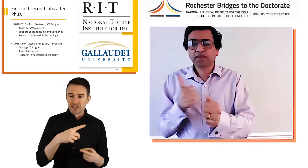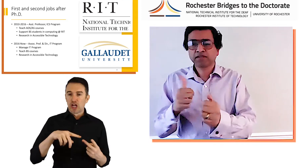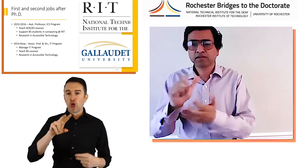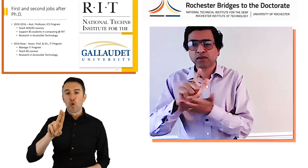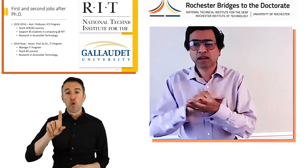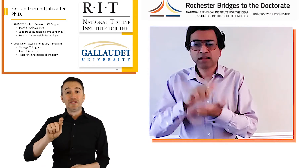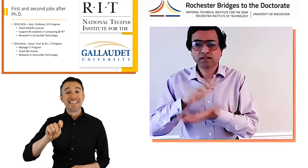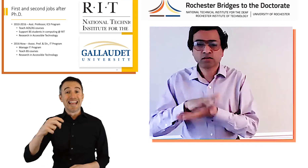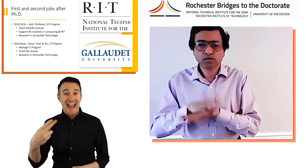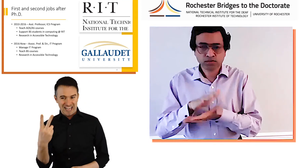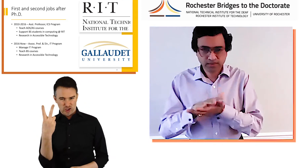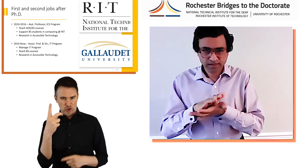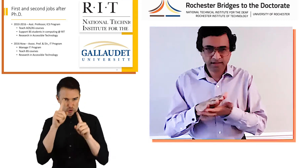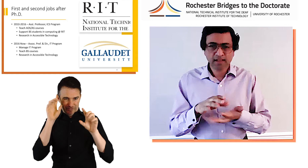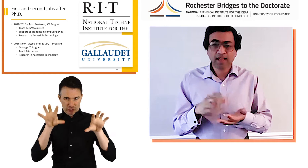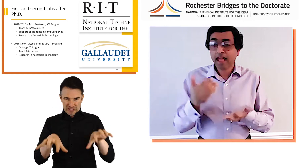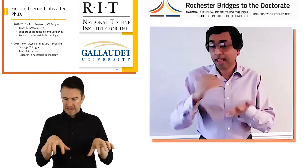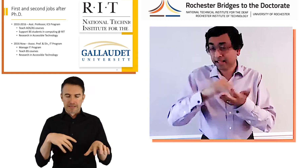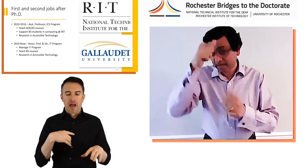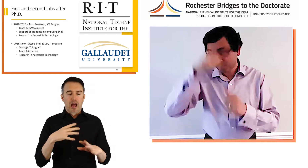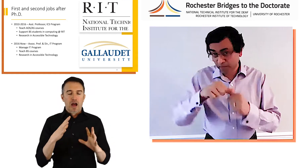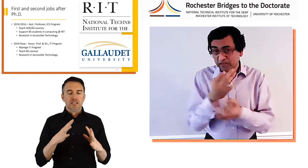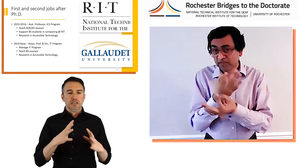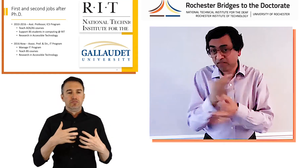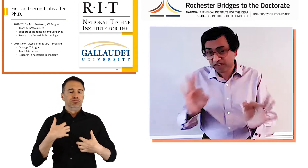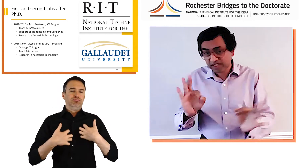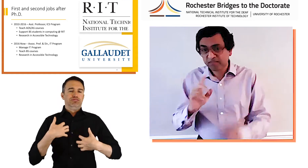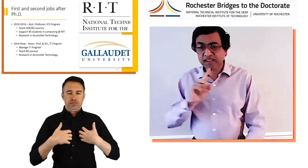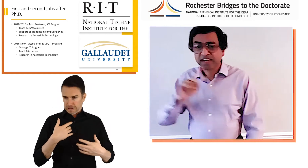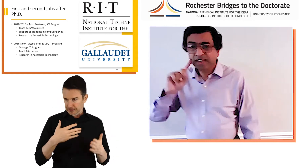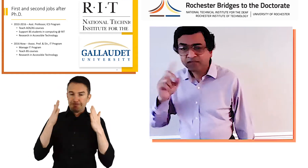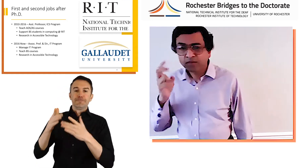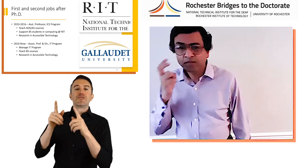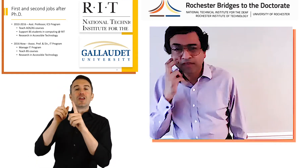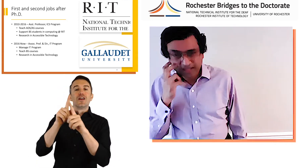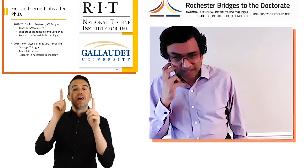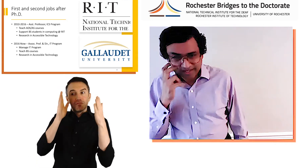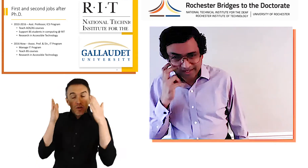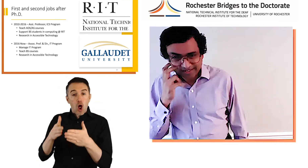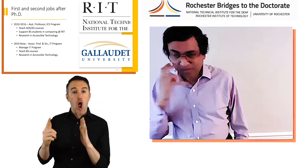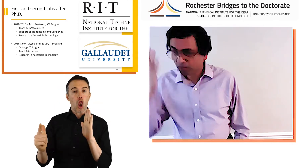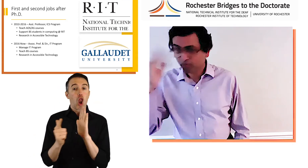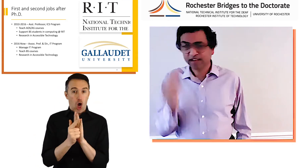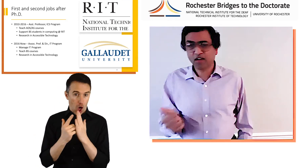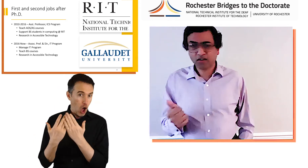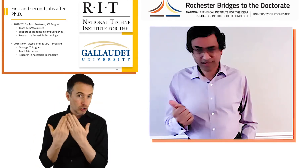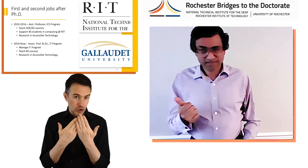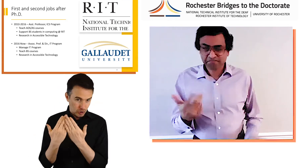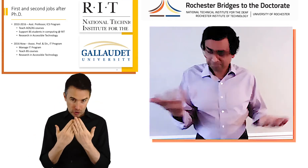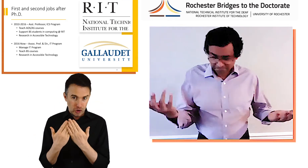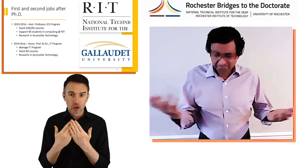I decided to go to law school. Again, it was free for me as a deaf person in Texas, so I thought, why not?